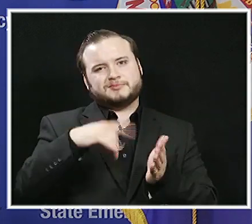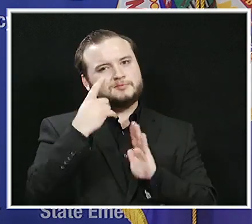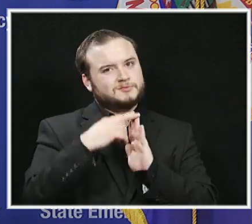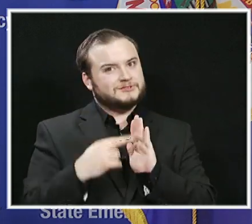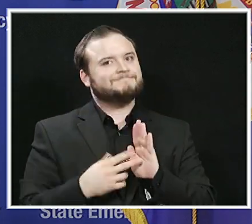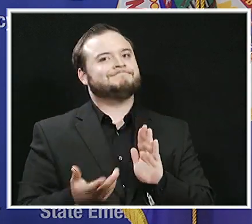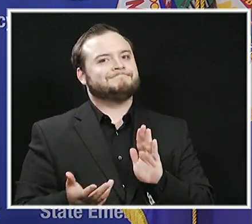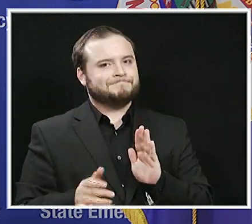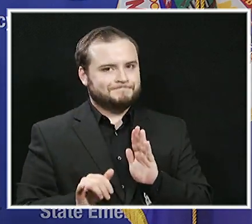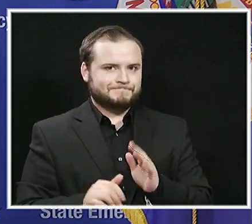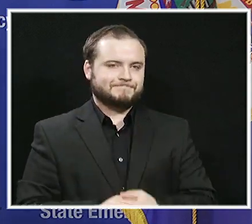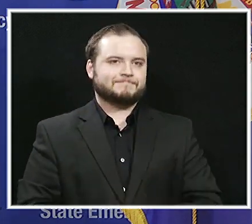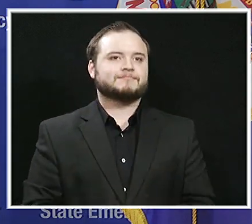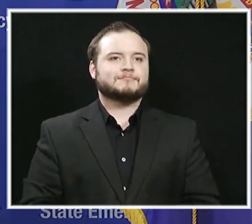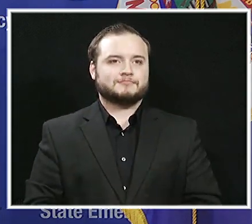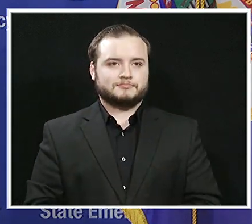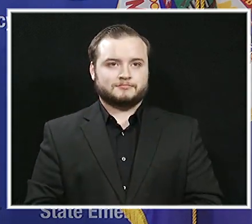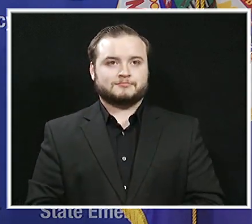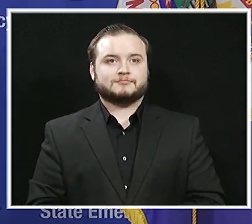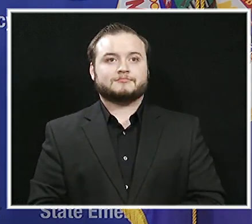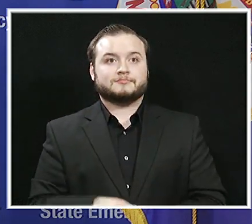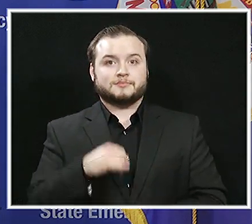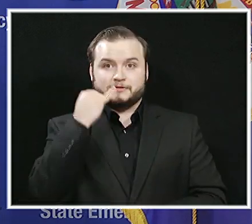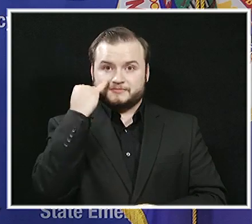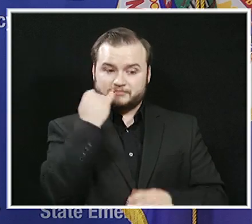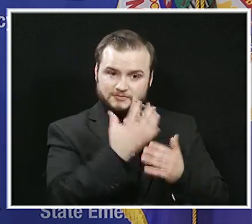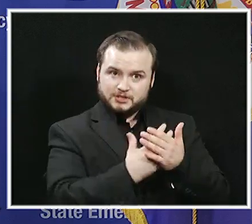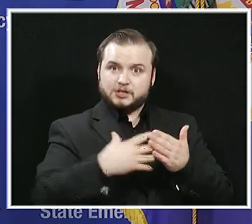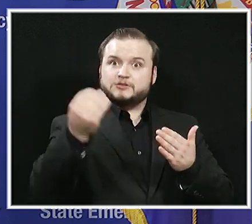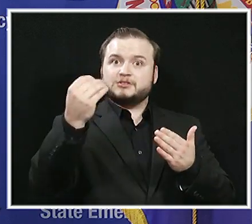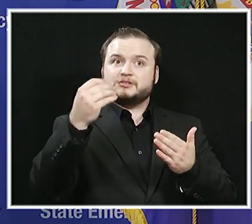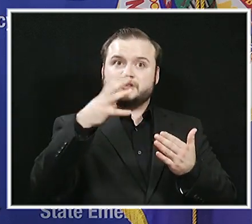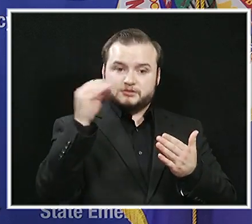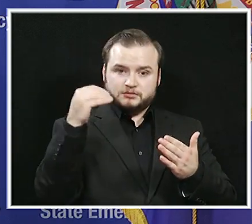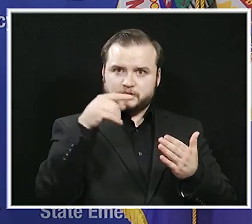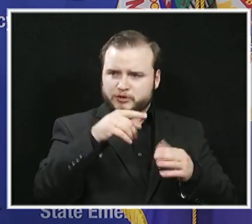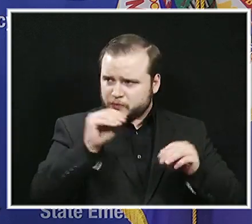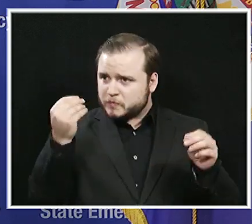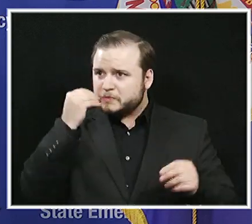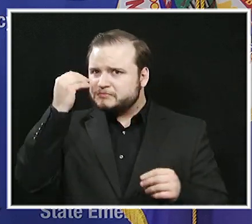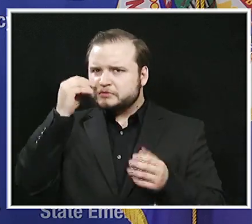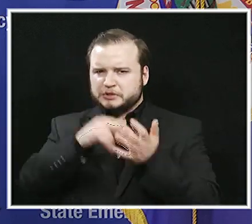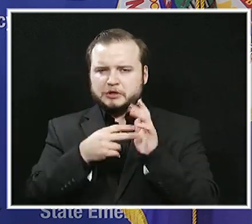someone if they don't have a home to be in, if they don't have some of those things because then you're just add to go the pandemic and putting those people at